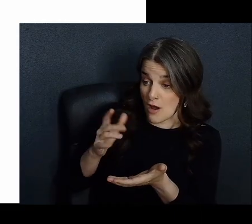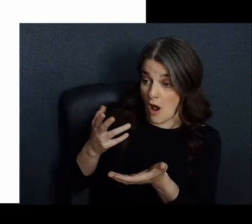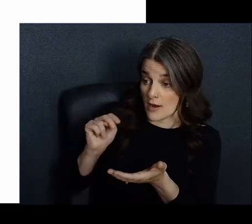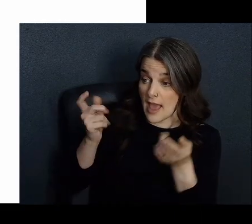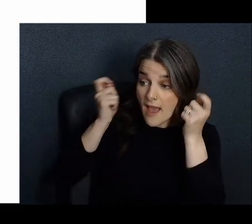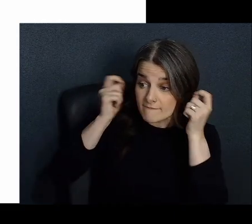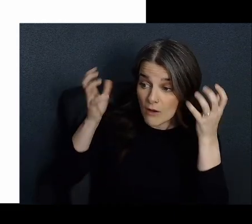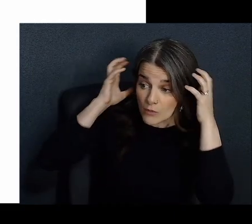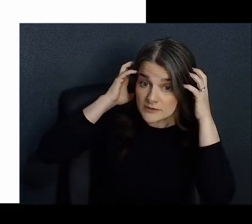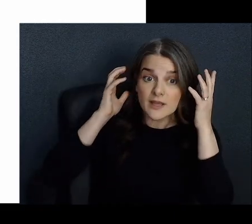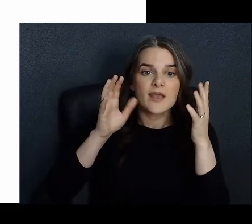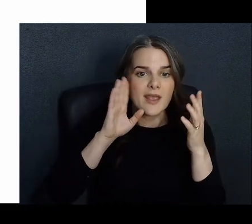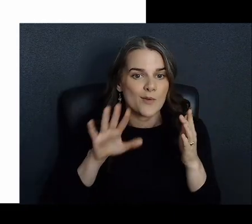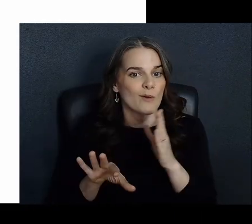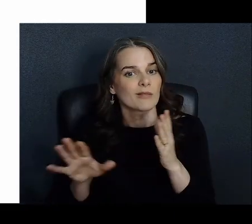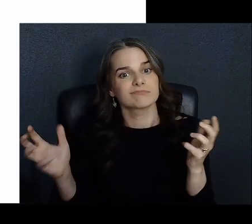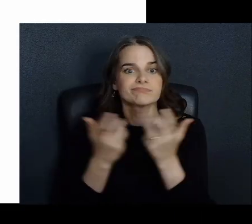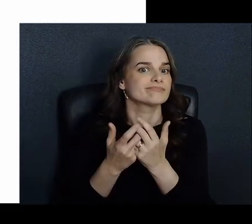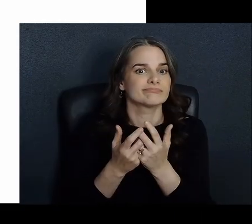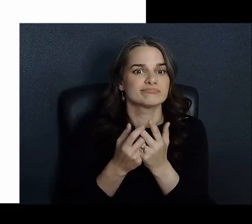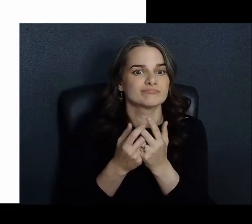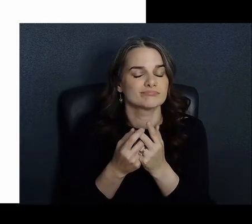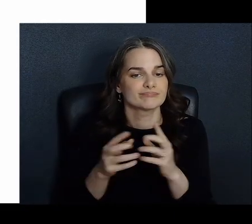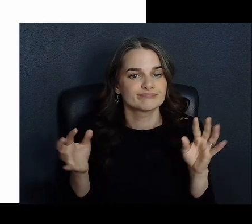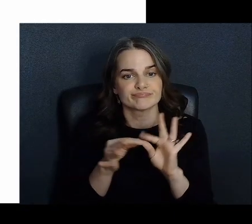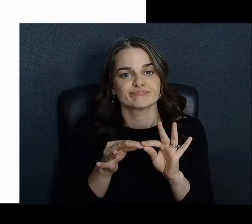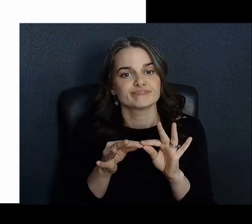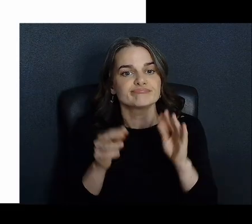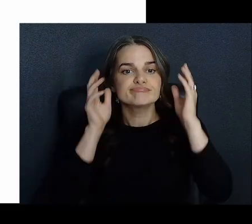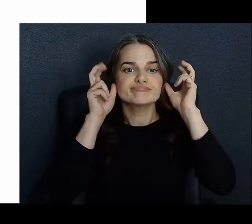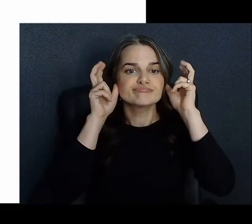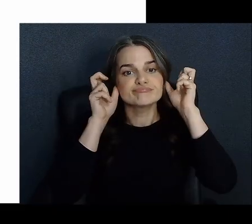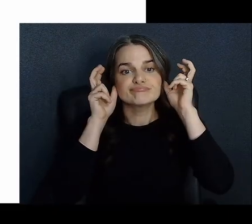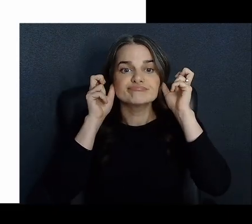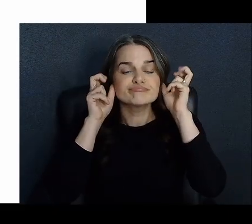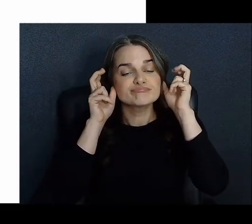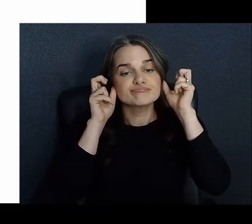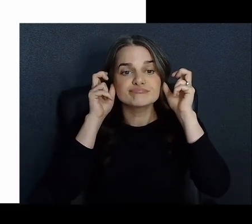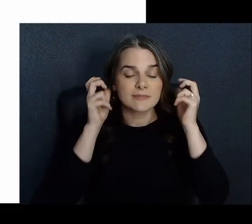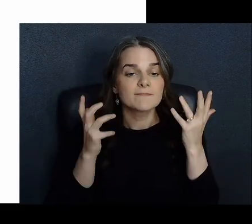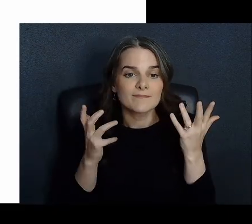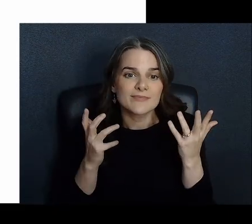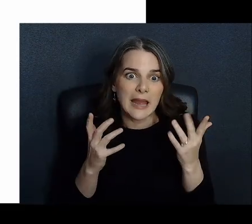Previously, it was one of those things you had to keep it powered on in order for it to find, which really drove me crazy.